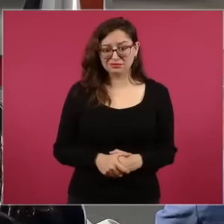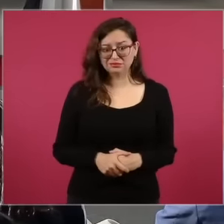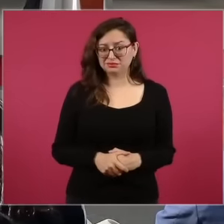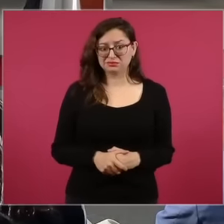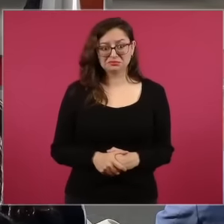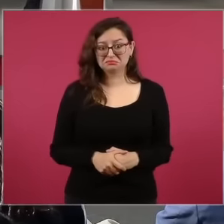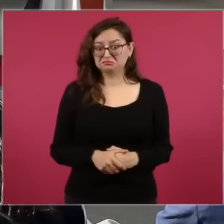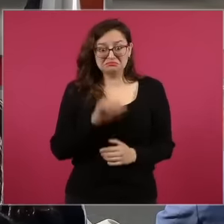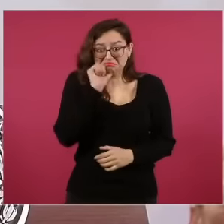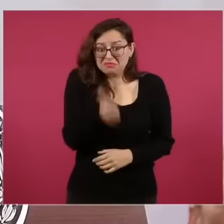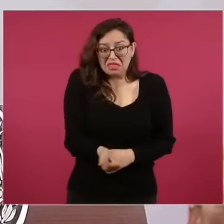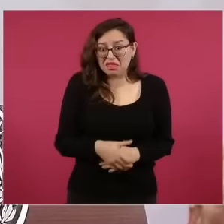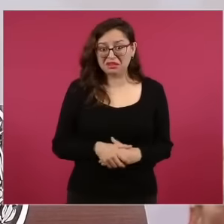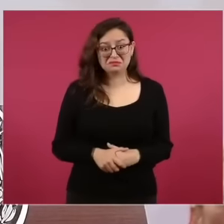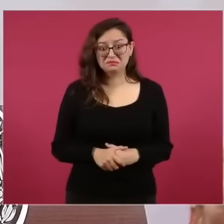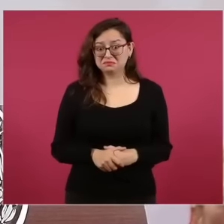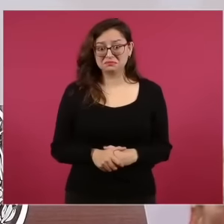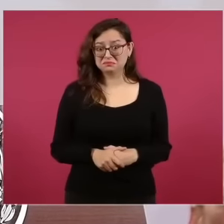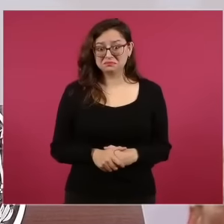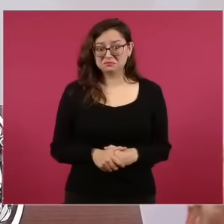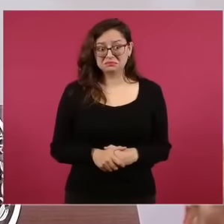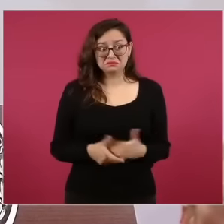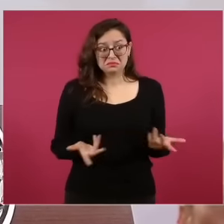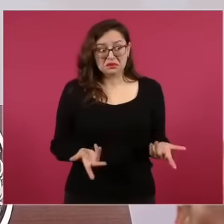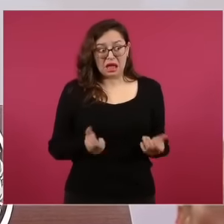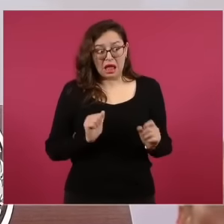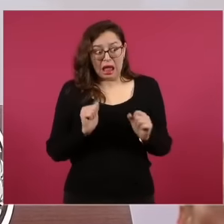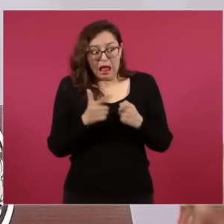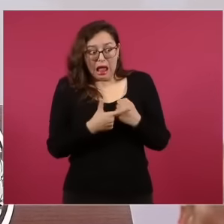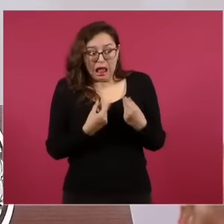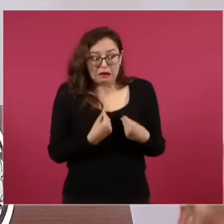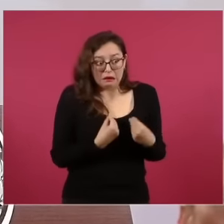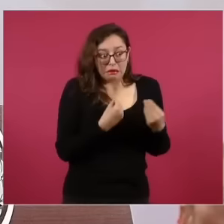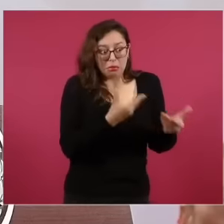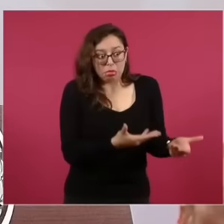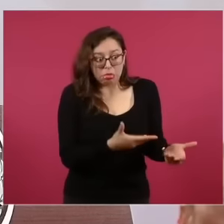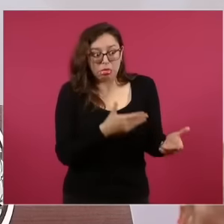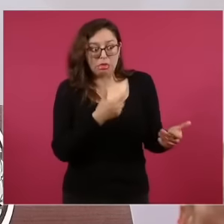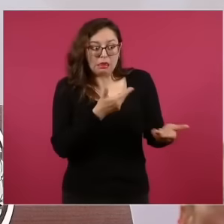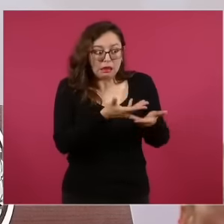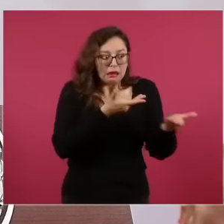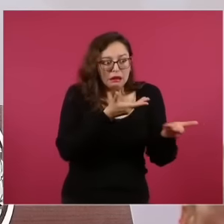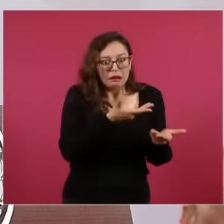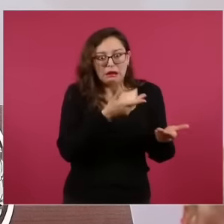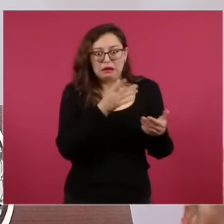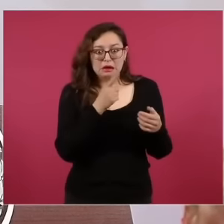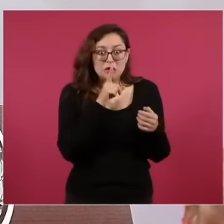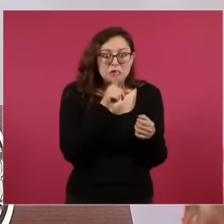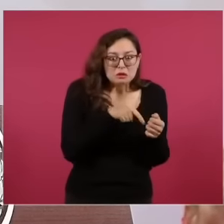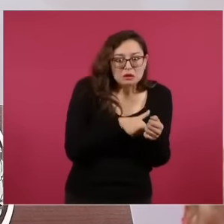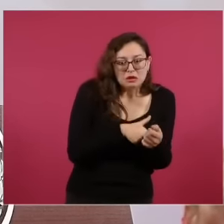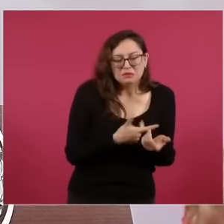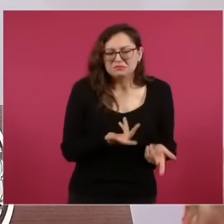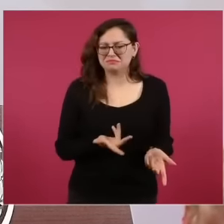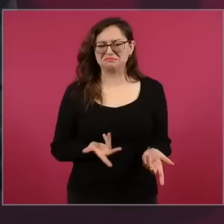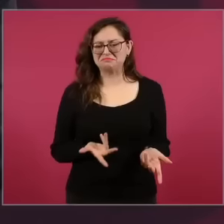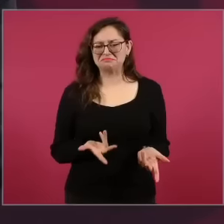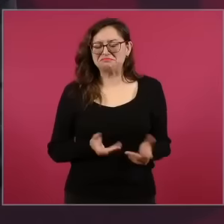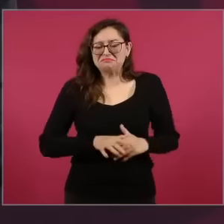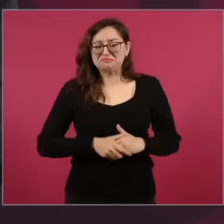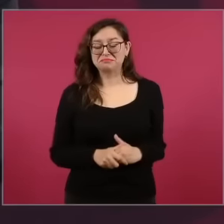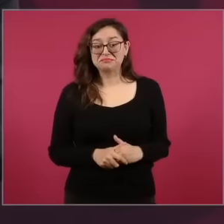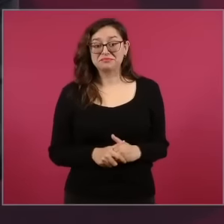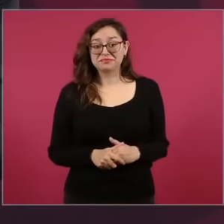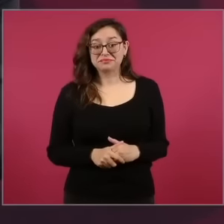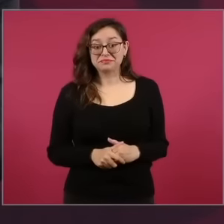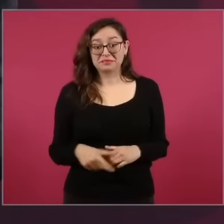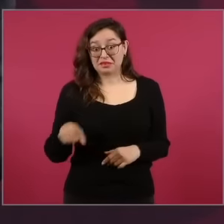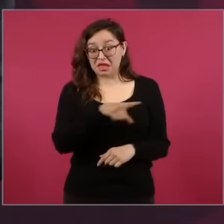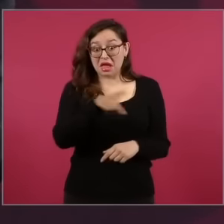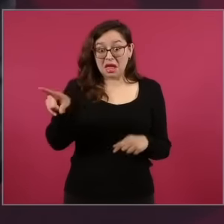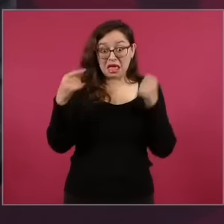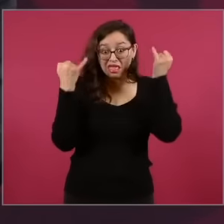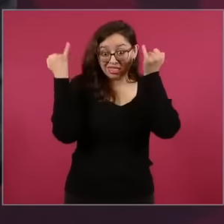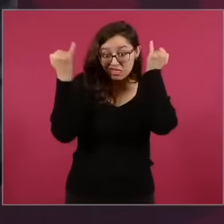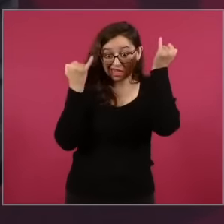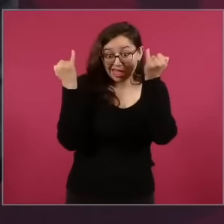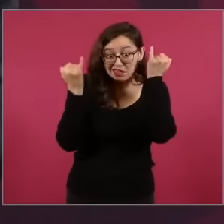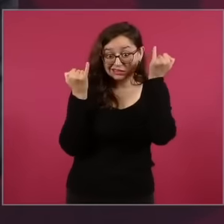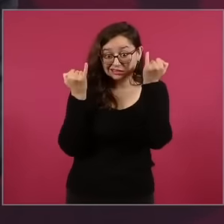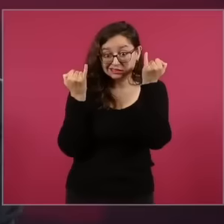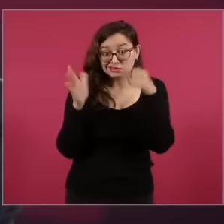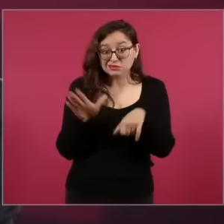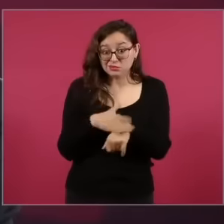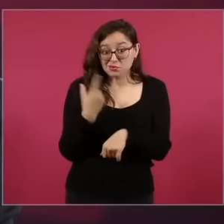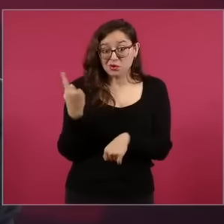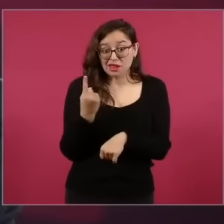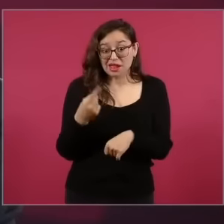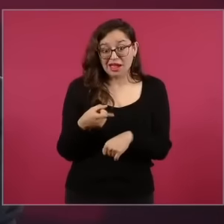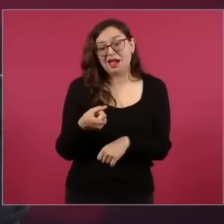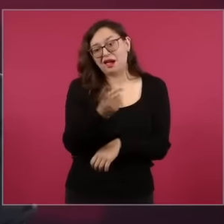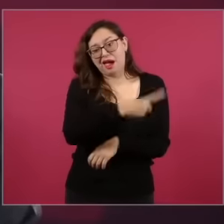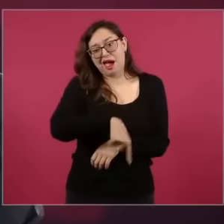nothing And do you know why this eh it is thought that there was a negotiation because that is one of the problems that